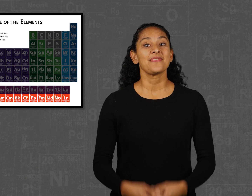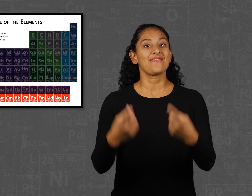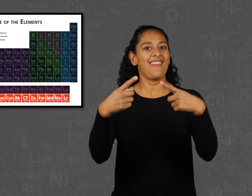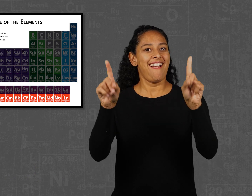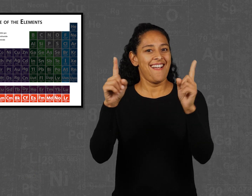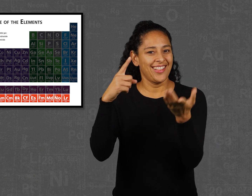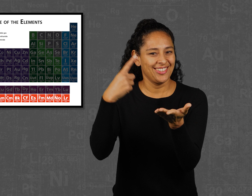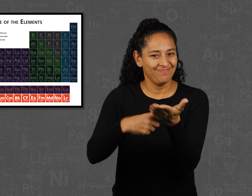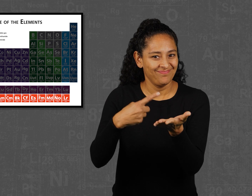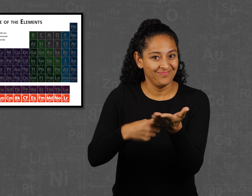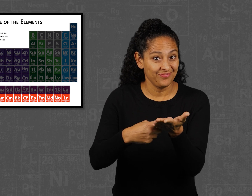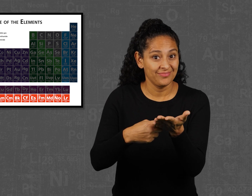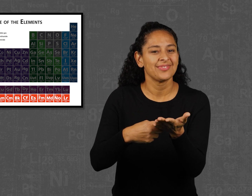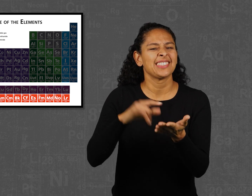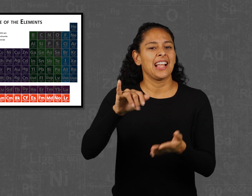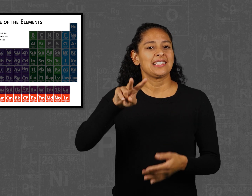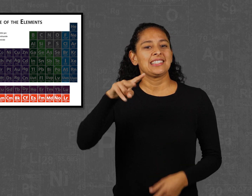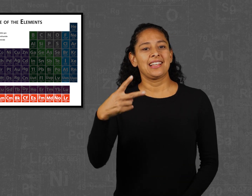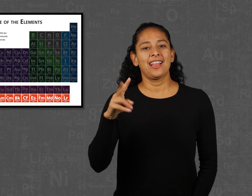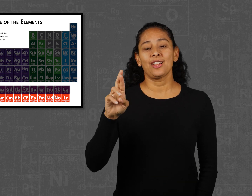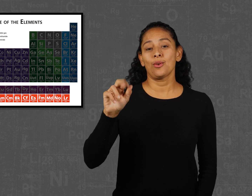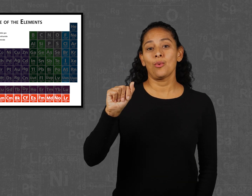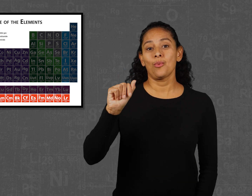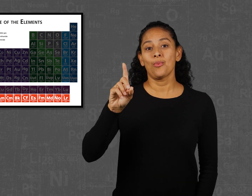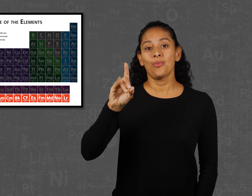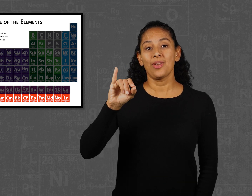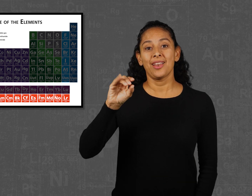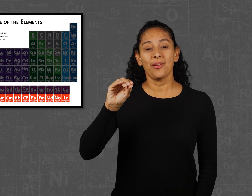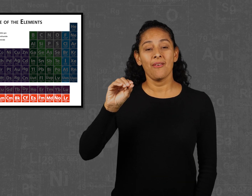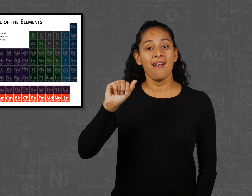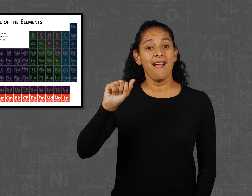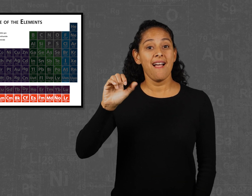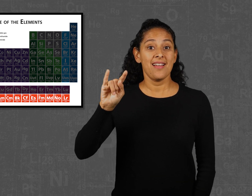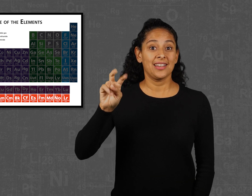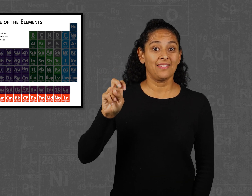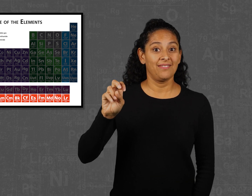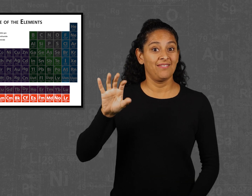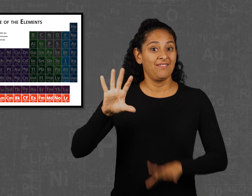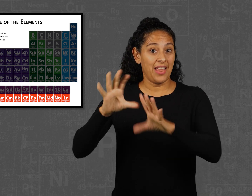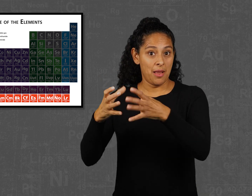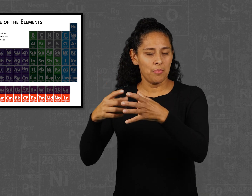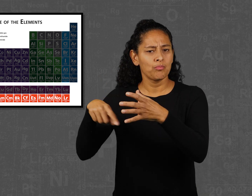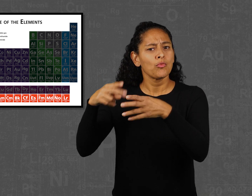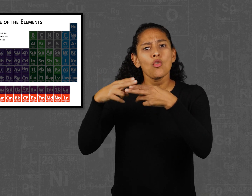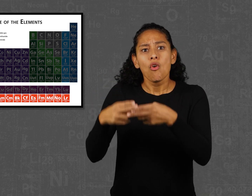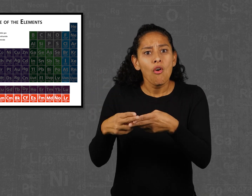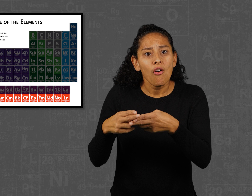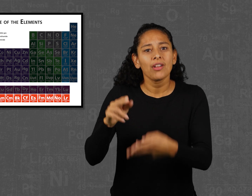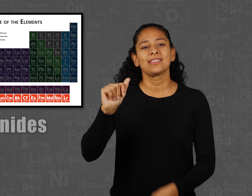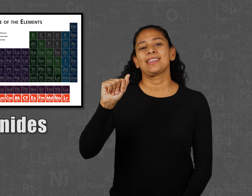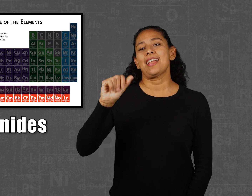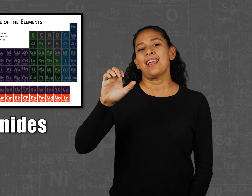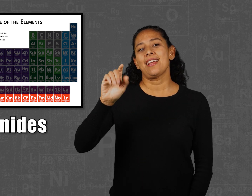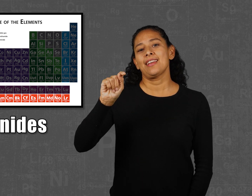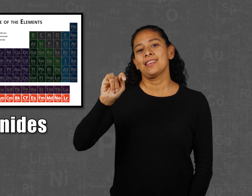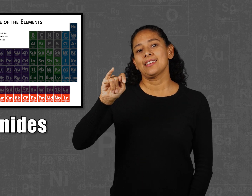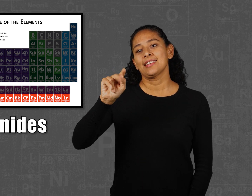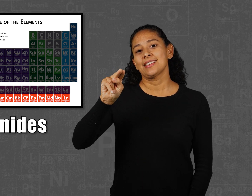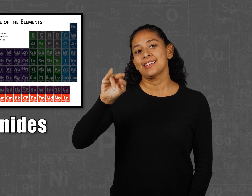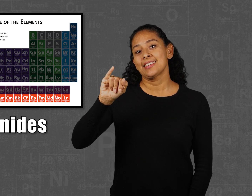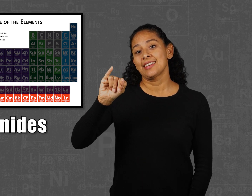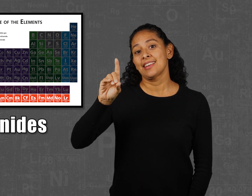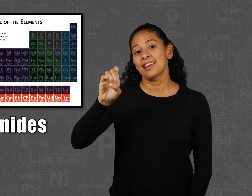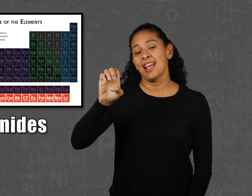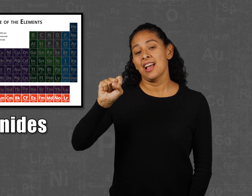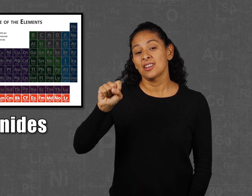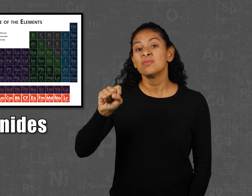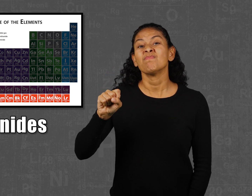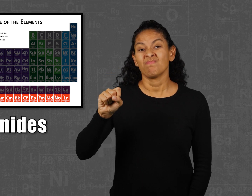Finally we have the second radioactive family called actinides.